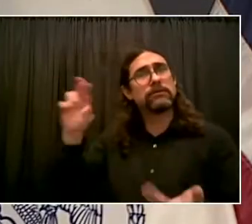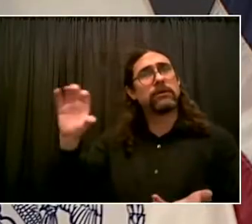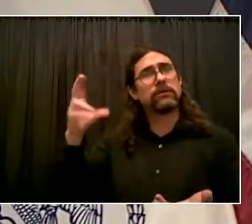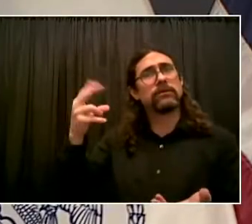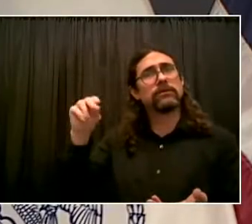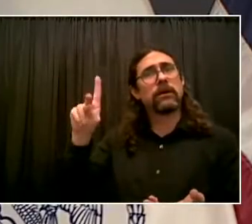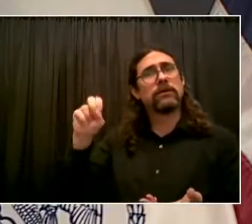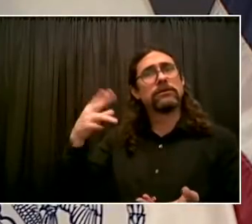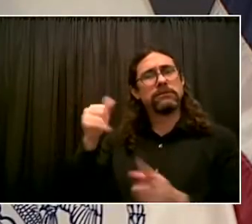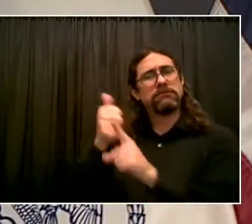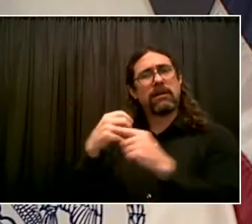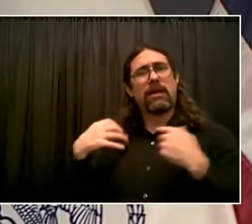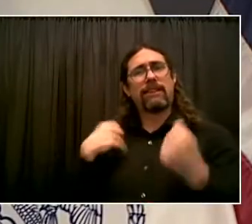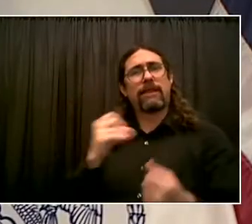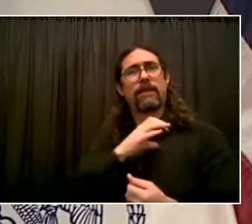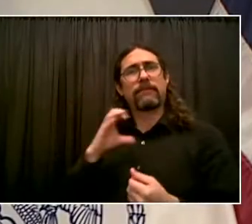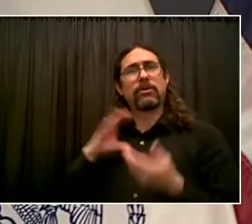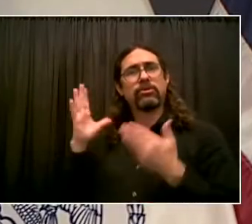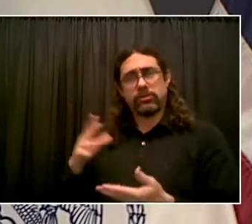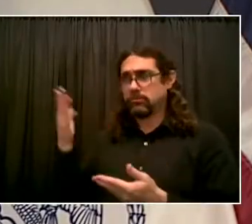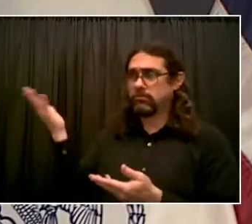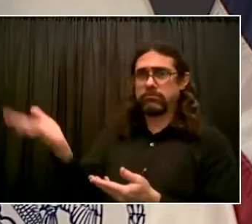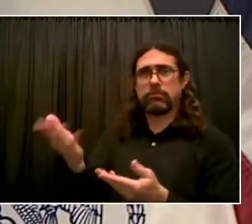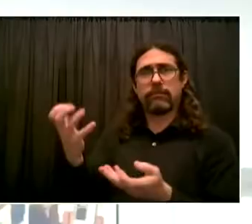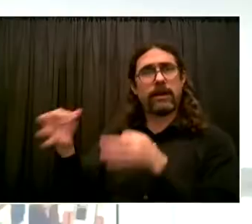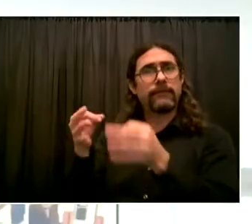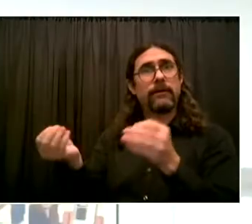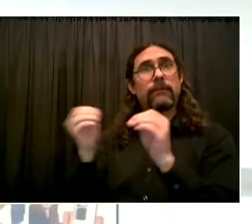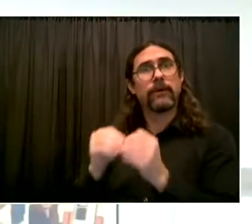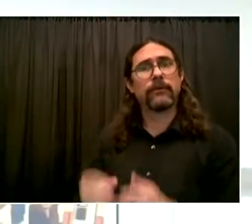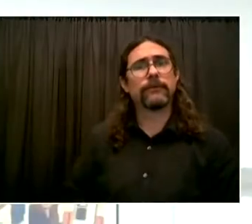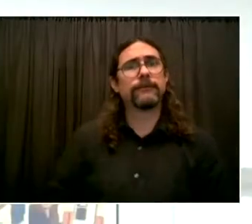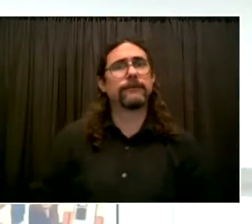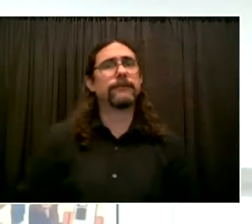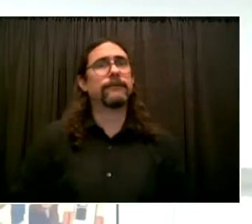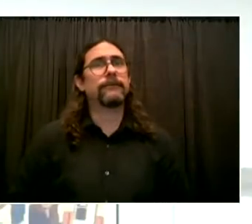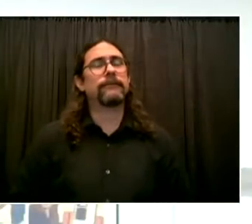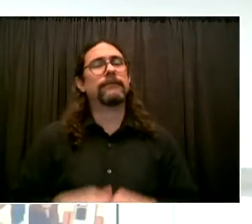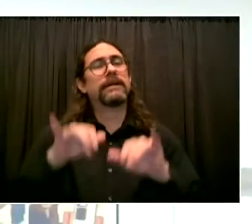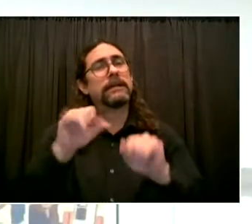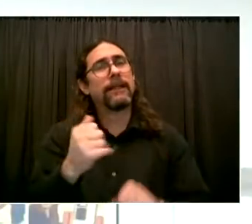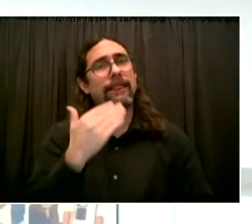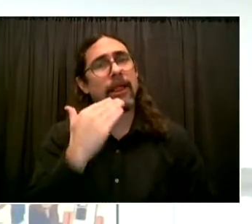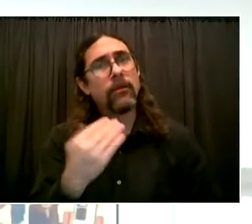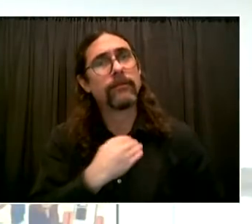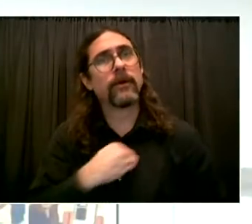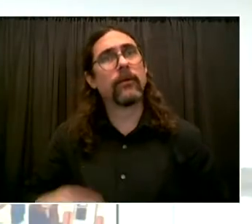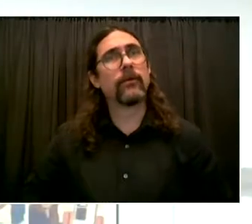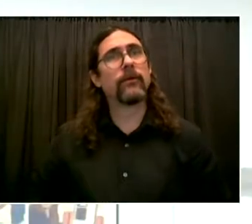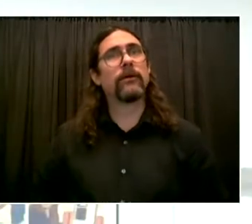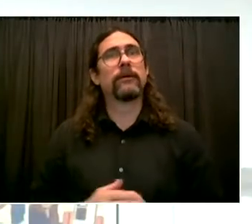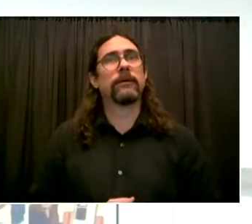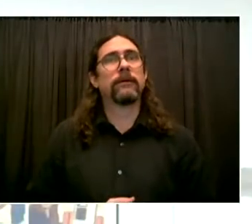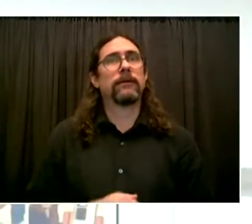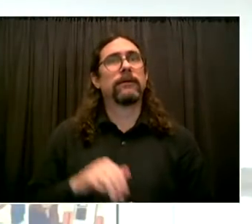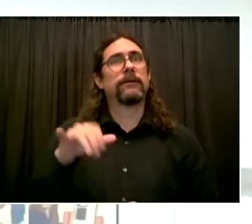PERSON THAT'S GOING TO BE ISSUING THE ORDER THROUGH THE COURSE OF THE DAY.